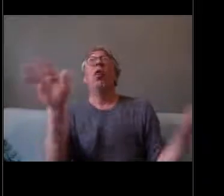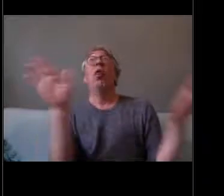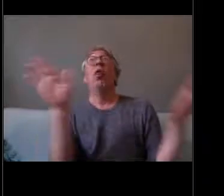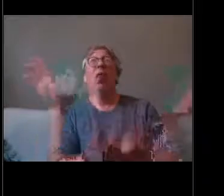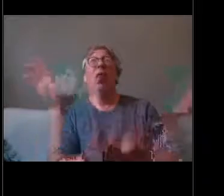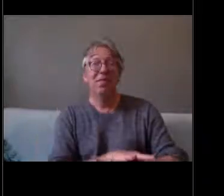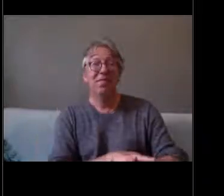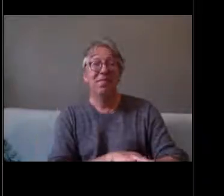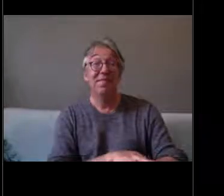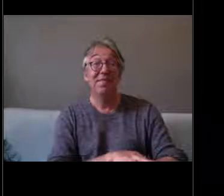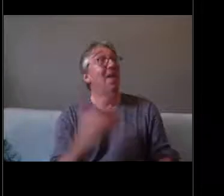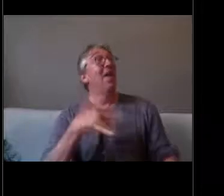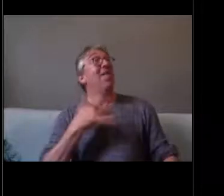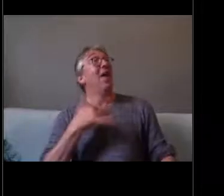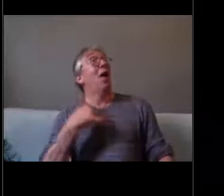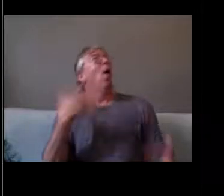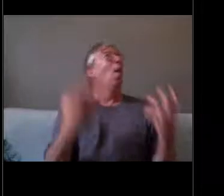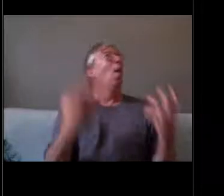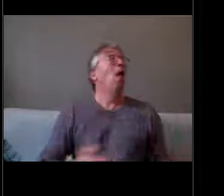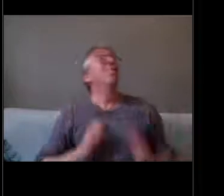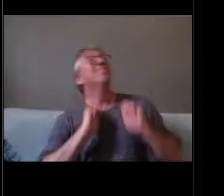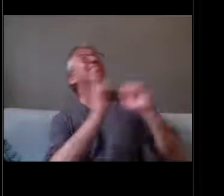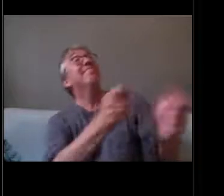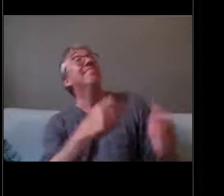Communication is one of the biggest barriers.